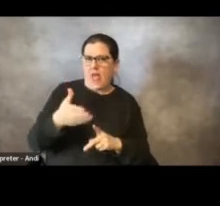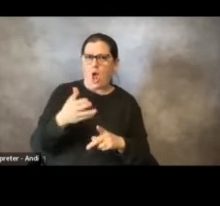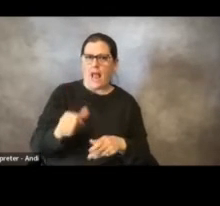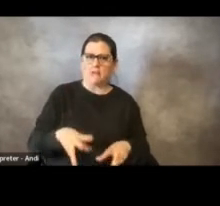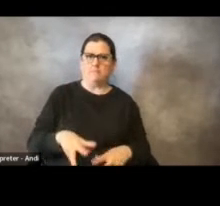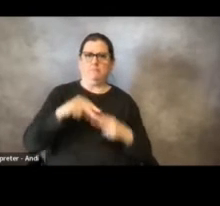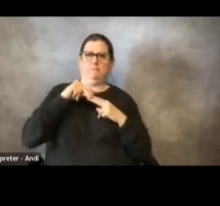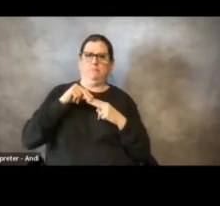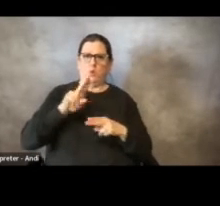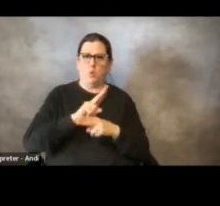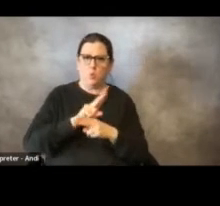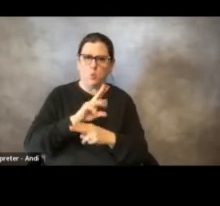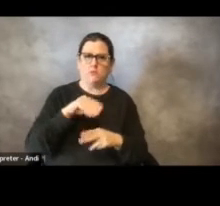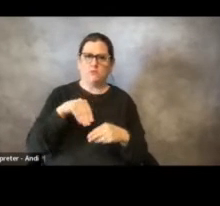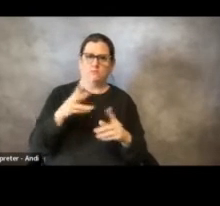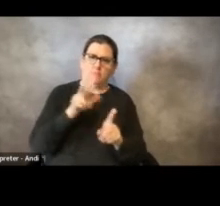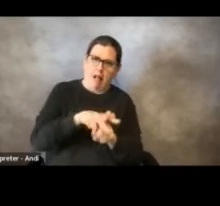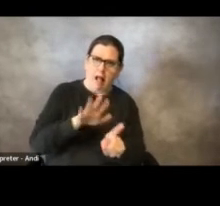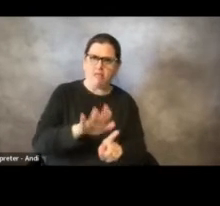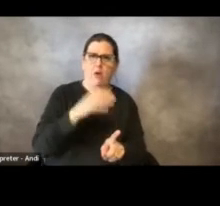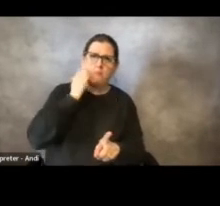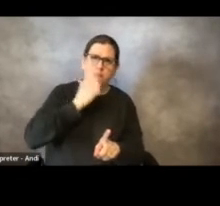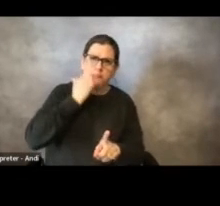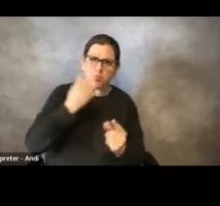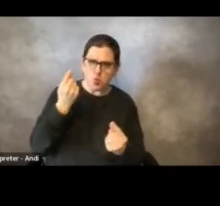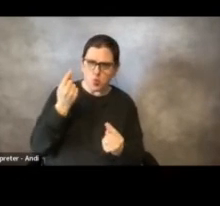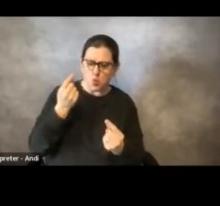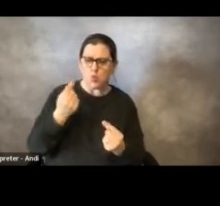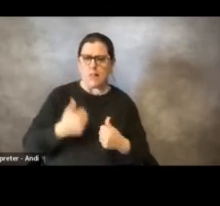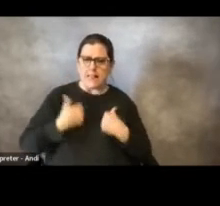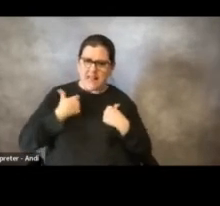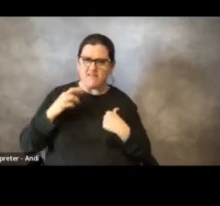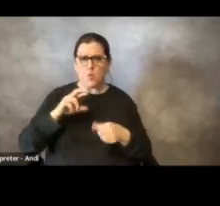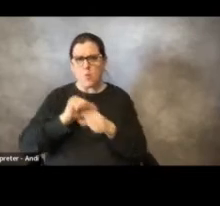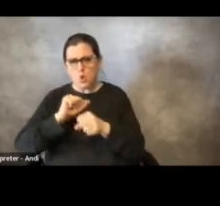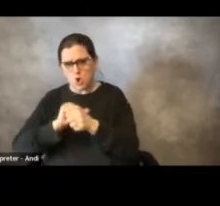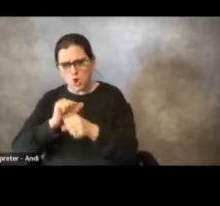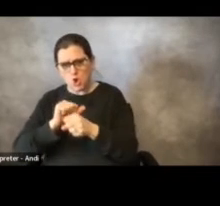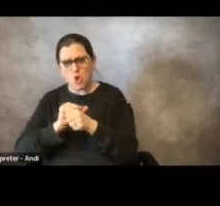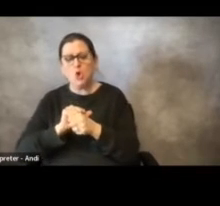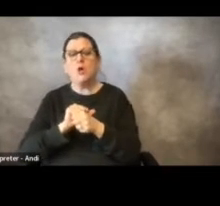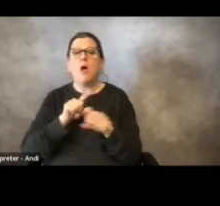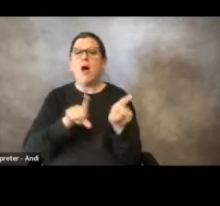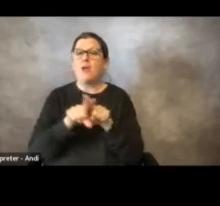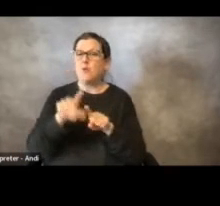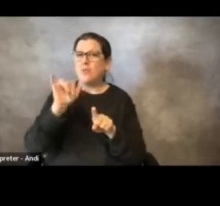or in their day to day work. And so we wanted to make sure that that we're reaching that. That effort has also spawned the